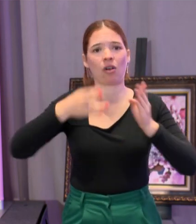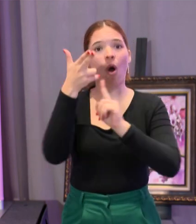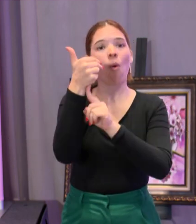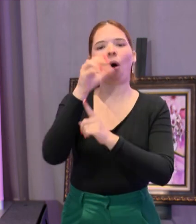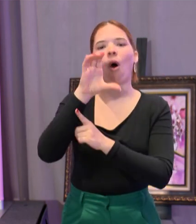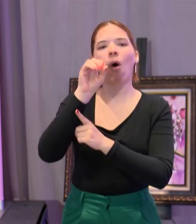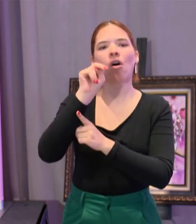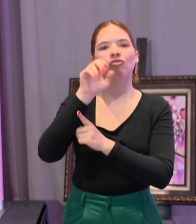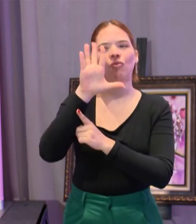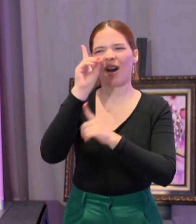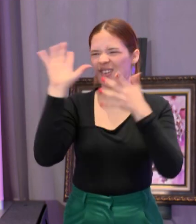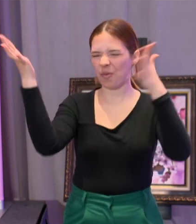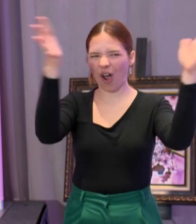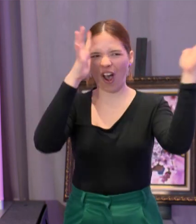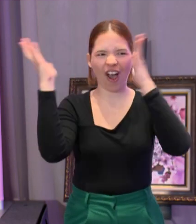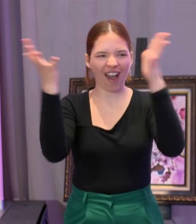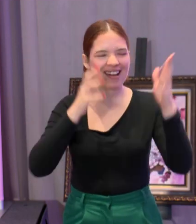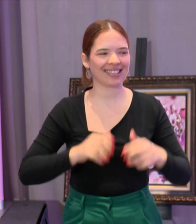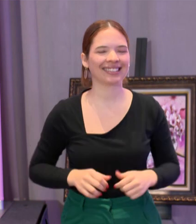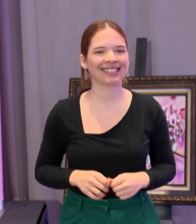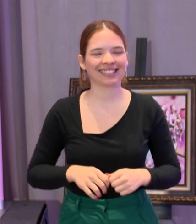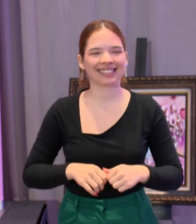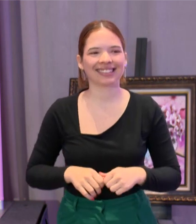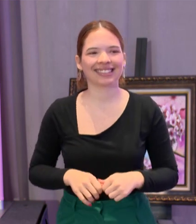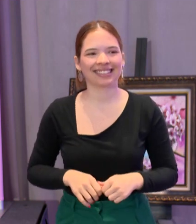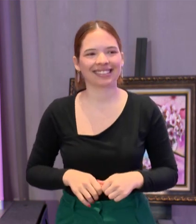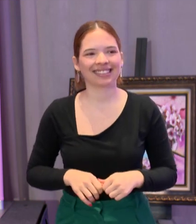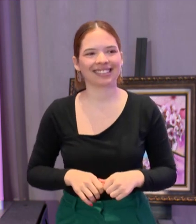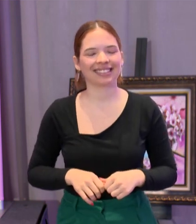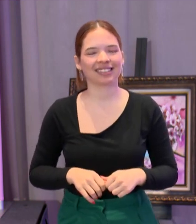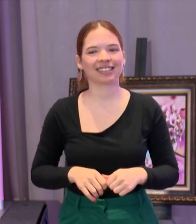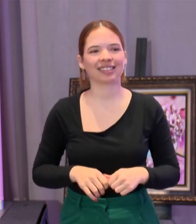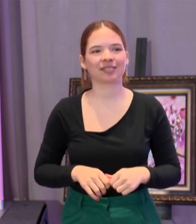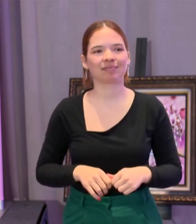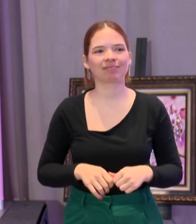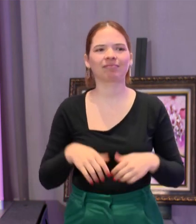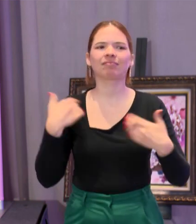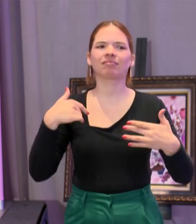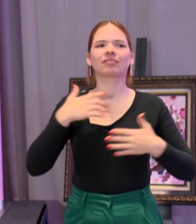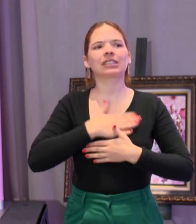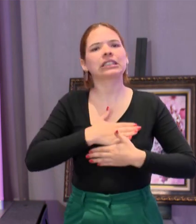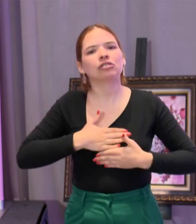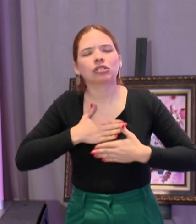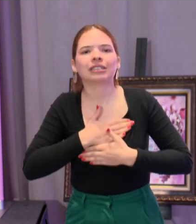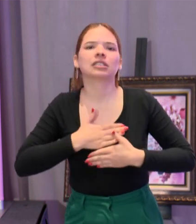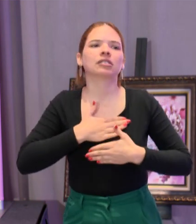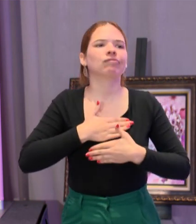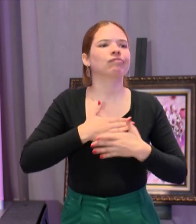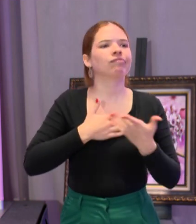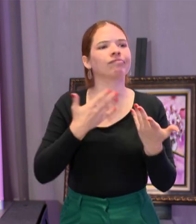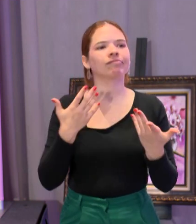GIVE THEM A BIG ROUND OF APPLAUSE. I WANT TO EXTEND OUR APPRECIATION TO THE EMBASSY OF JAPAN.